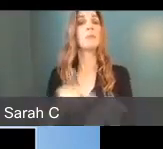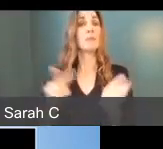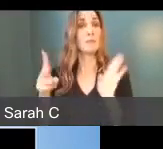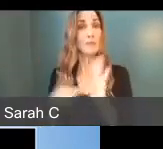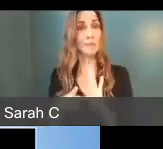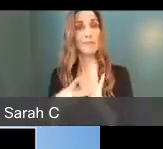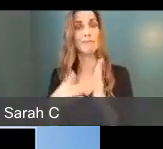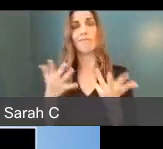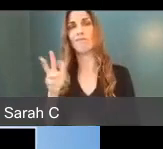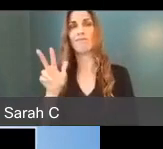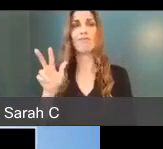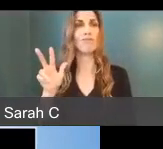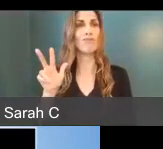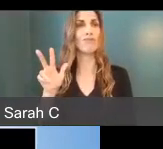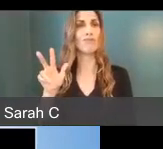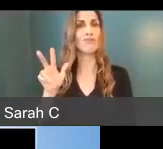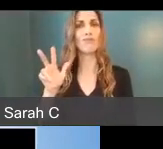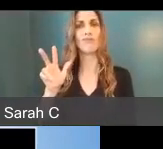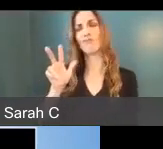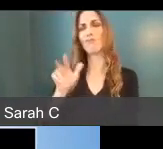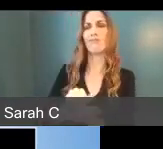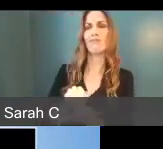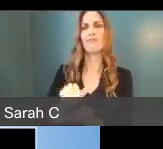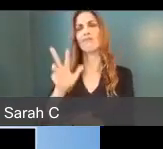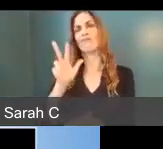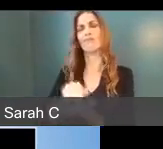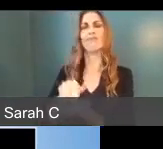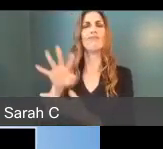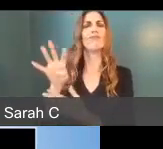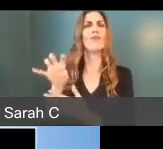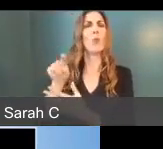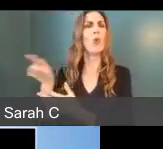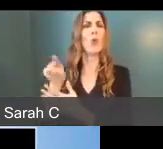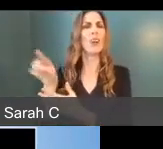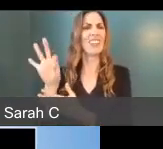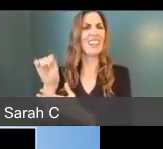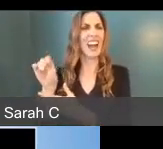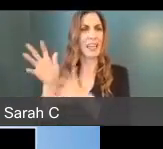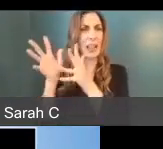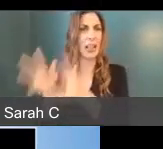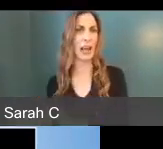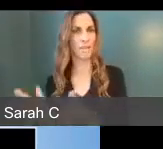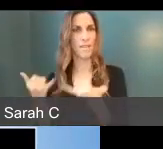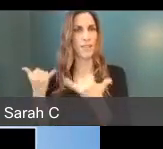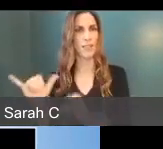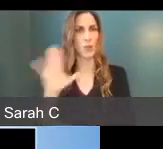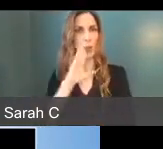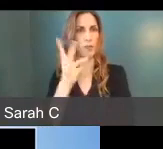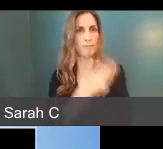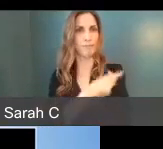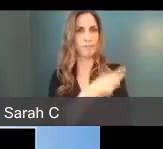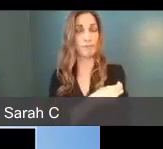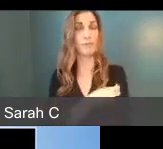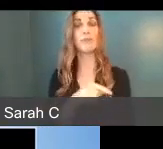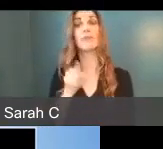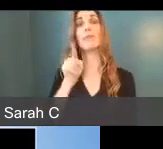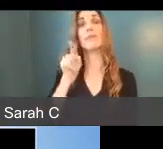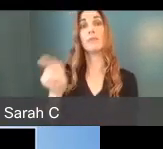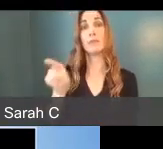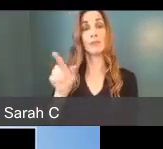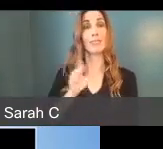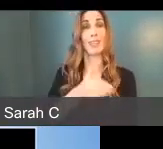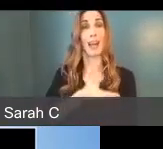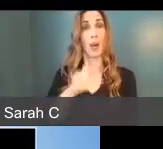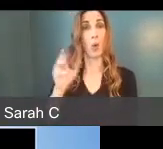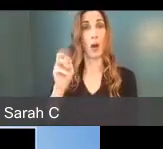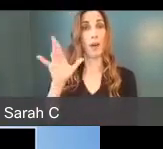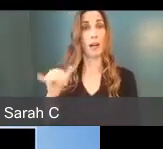3,490 doses. At the Montgomery County Community College mass vaccination clinic,